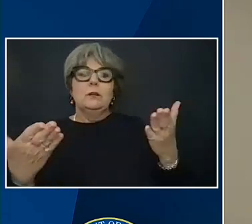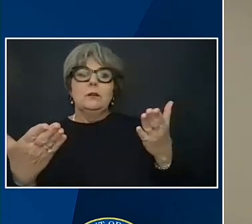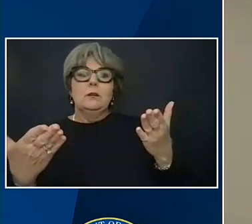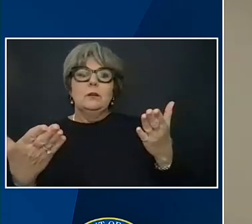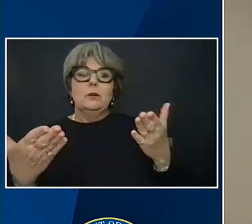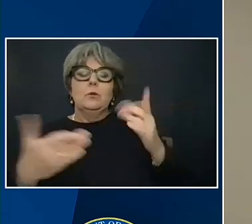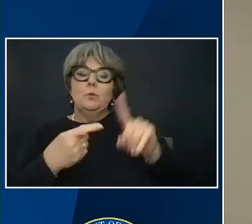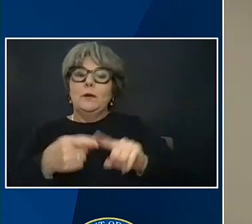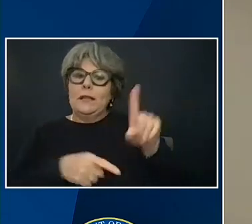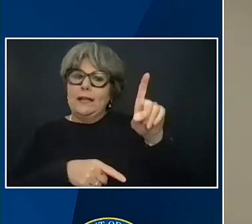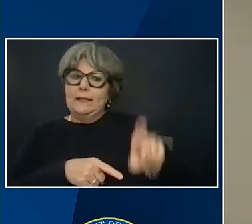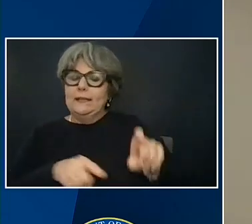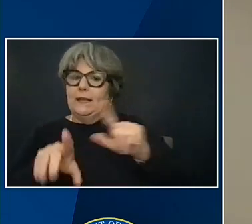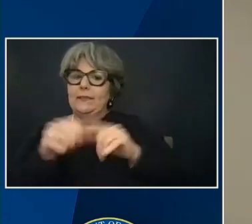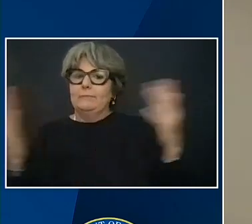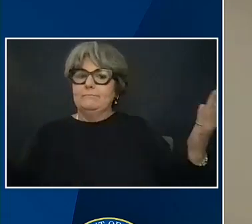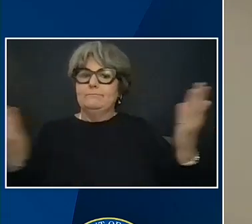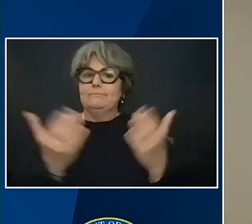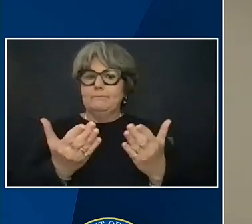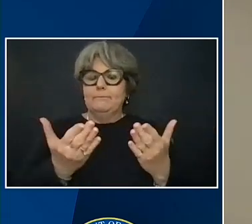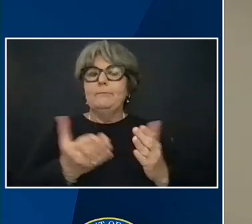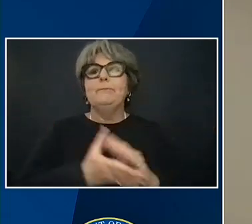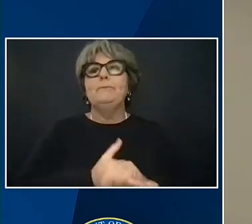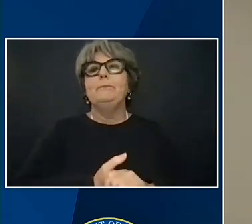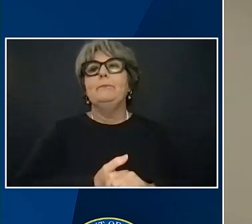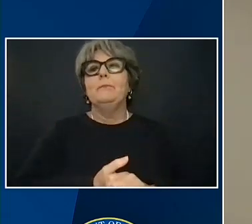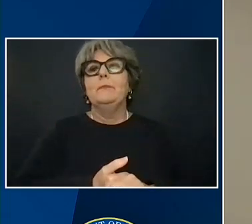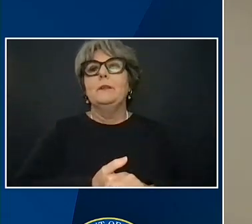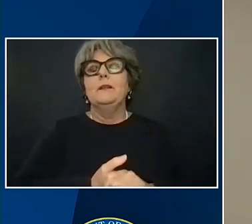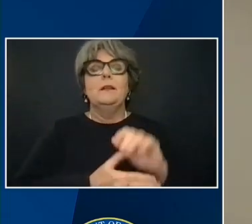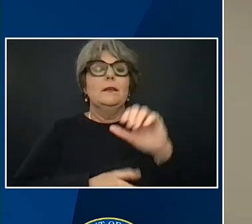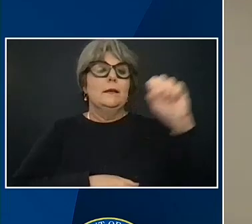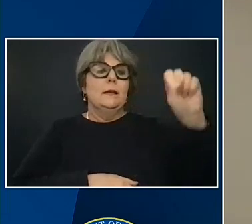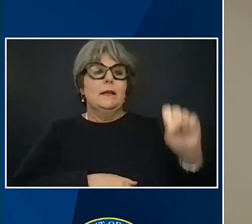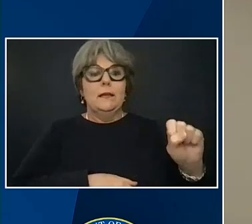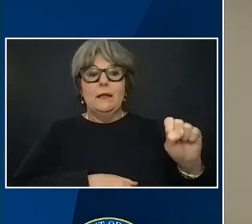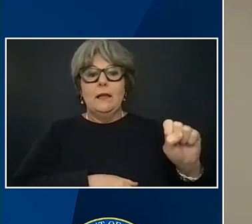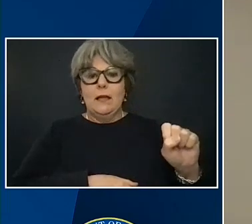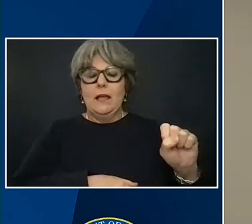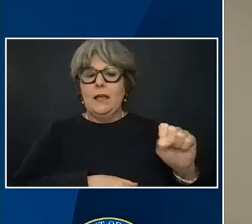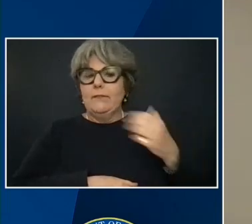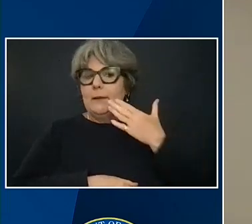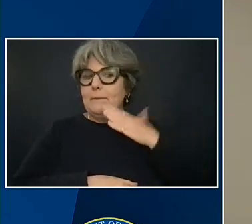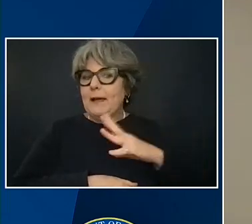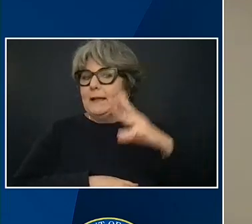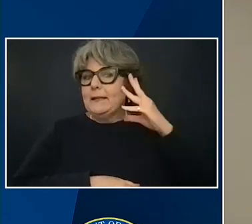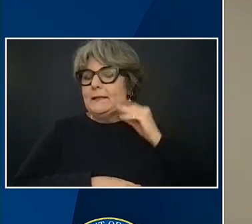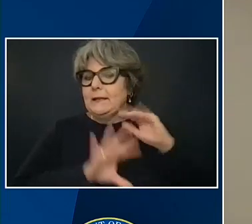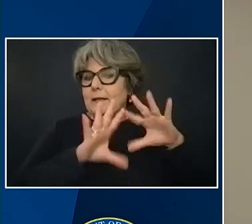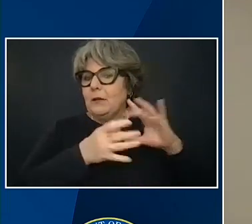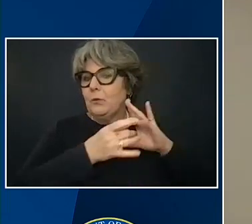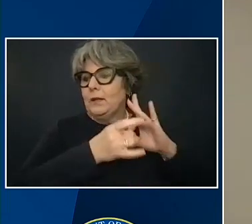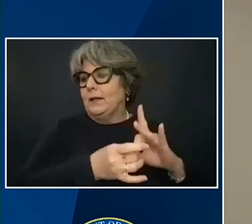longside my other assignments. This semester, I had a very nerve-wracking experience with a class related to getting my course materials.